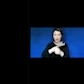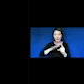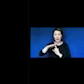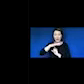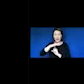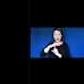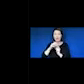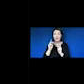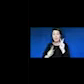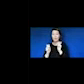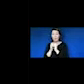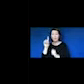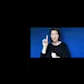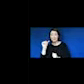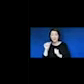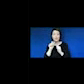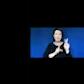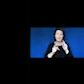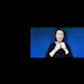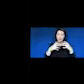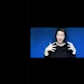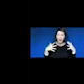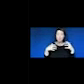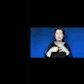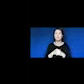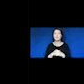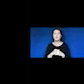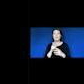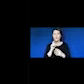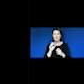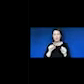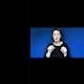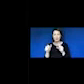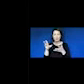individual being connected with all different types of employees and being a part of that